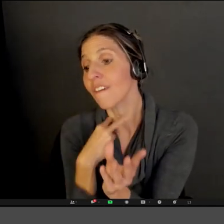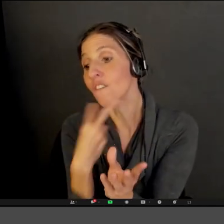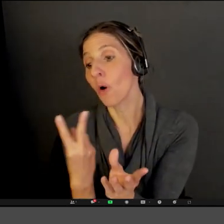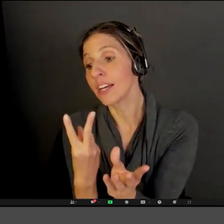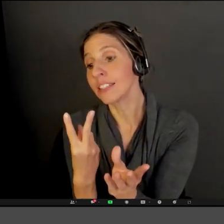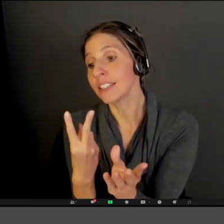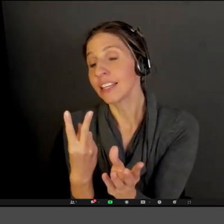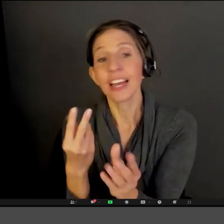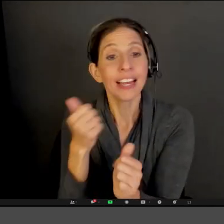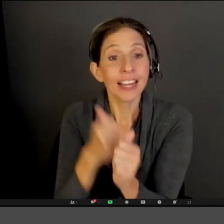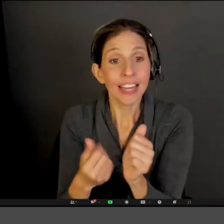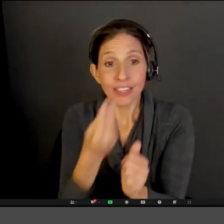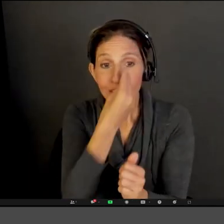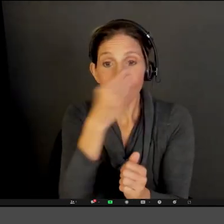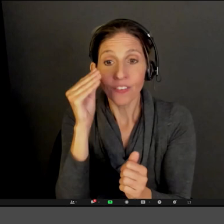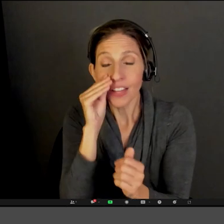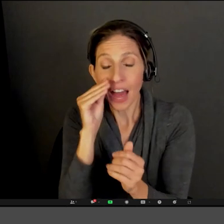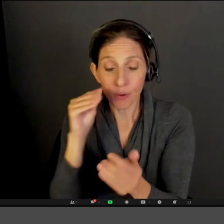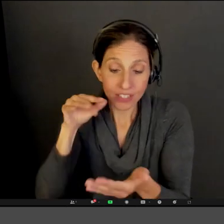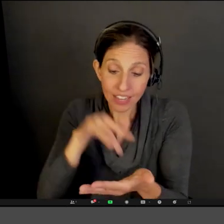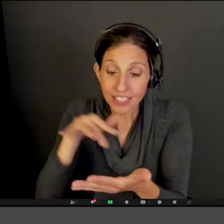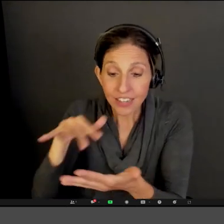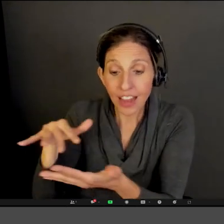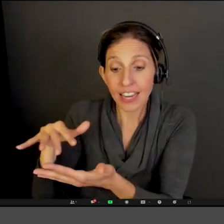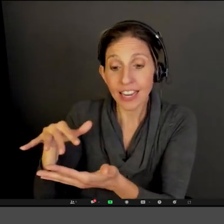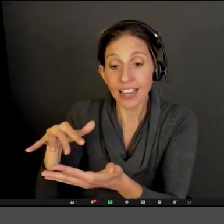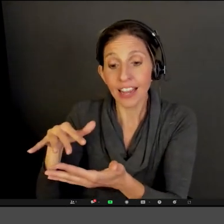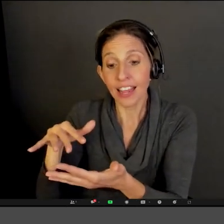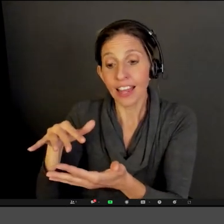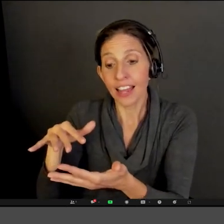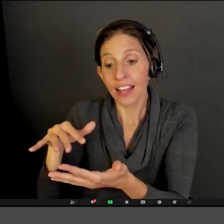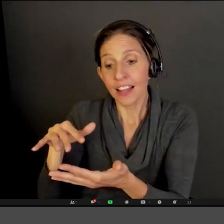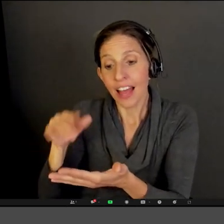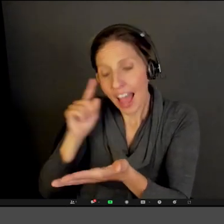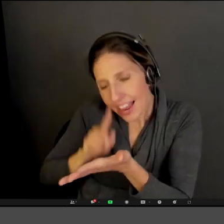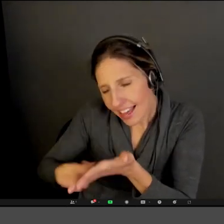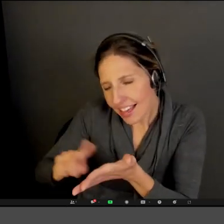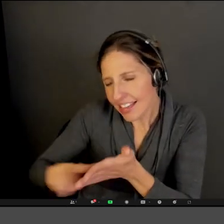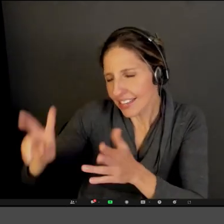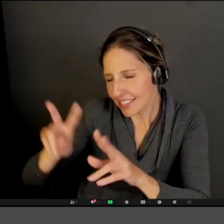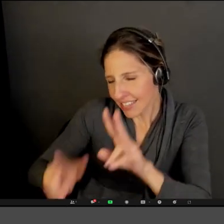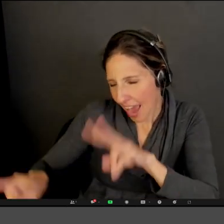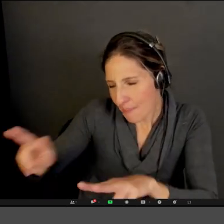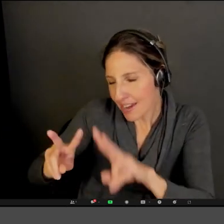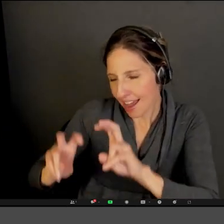AND AN EXAMINATION OF KNOWLEDGE. AND IT'S A FREEDOM OF THOUGHT.